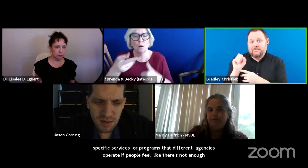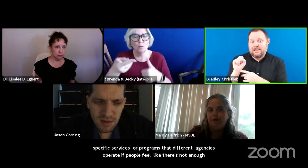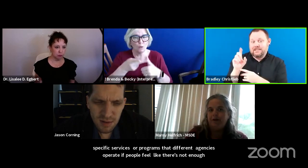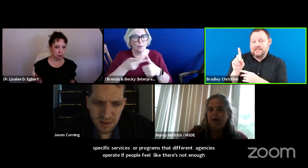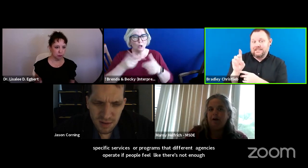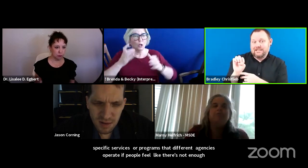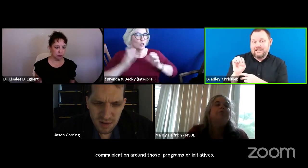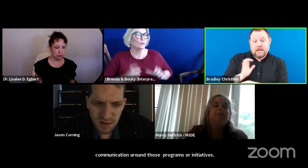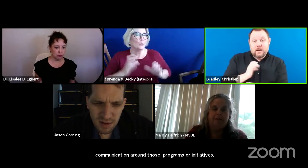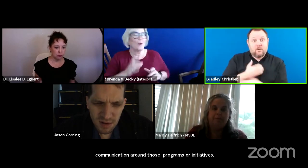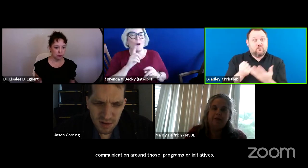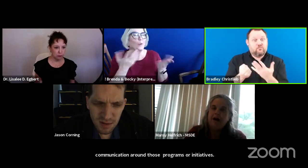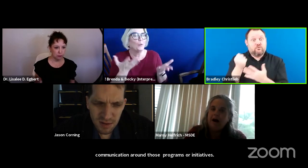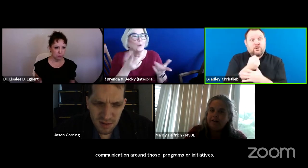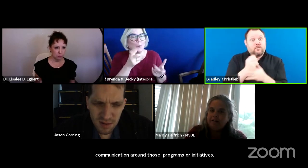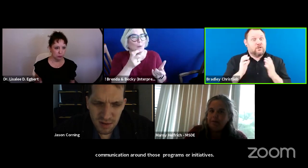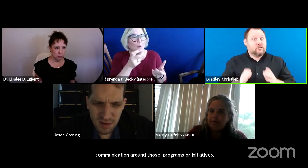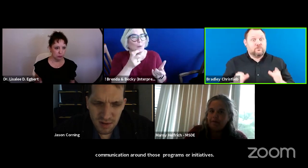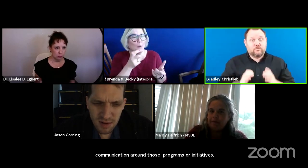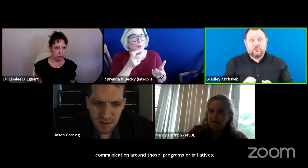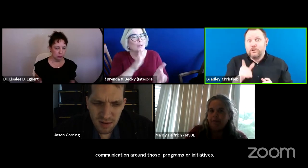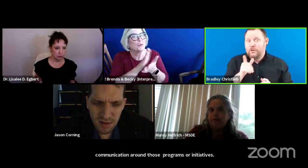will, are school systems and not members of the public.